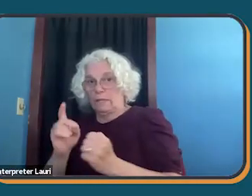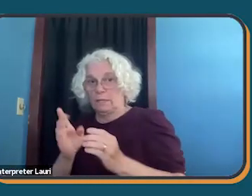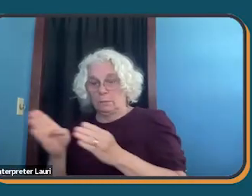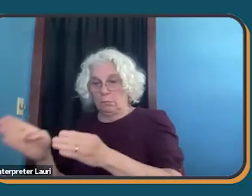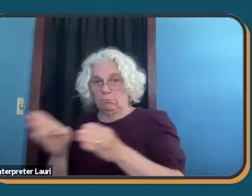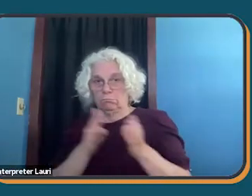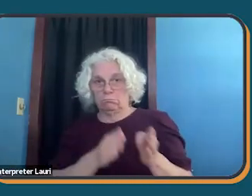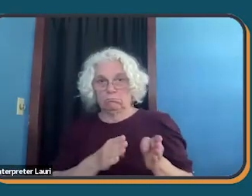We will send out the link to the website in the chat,